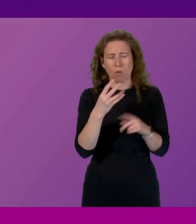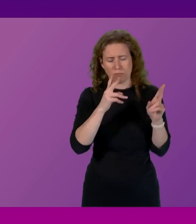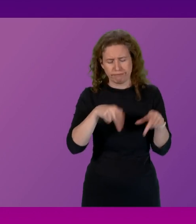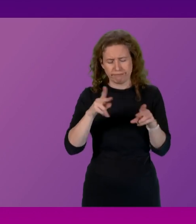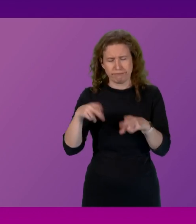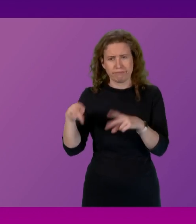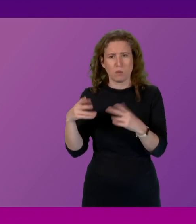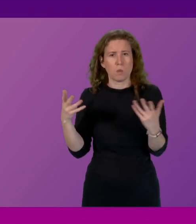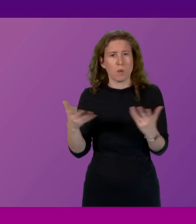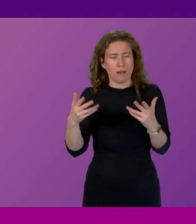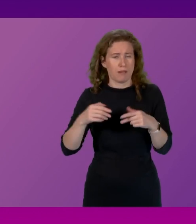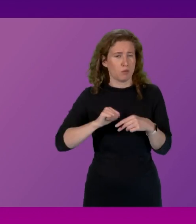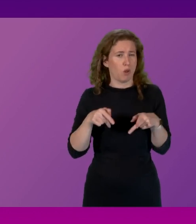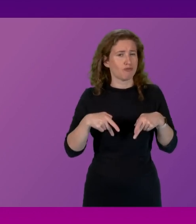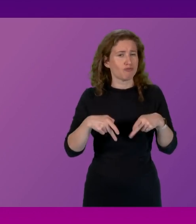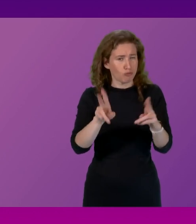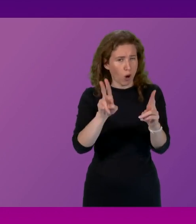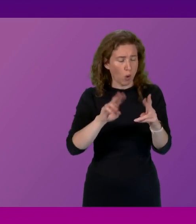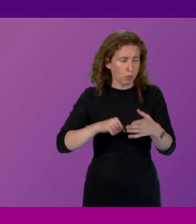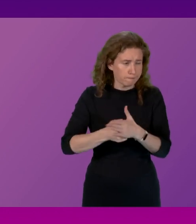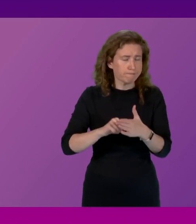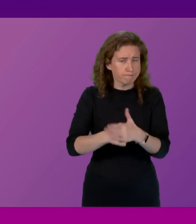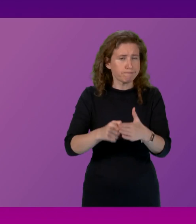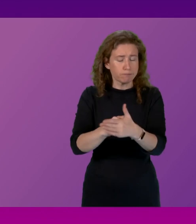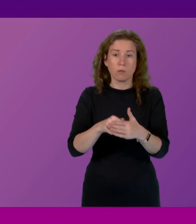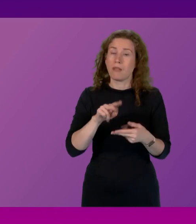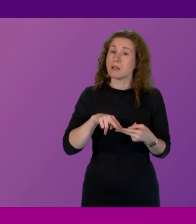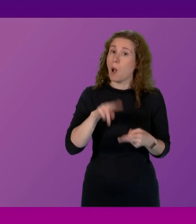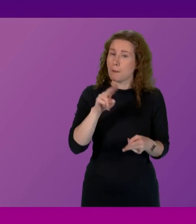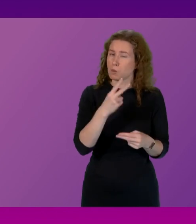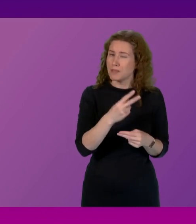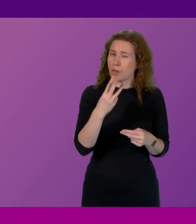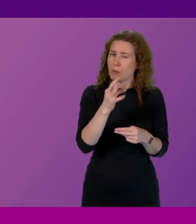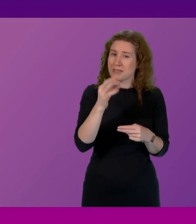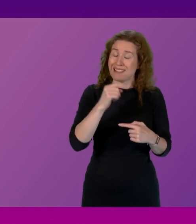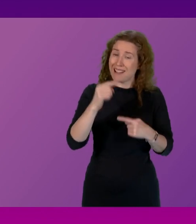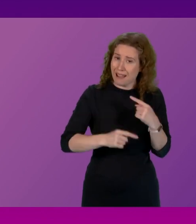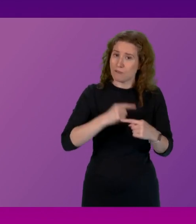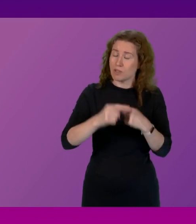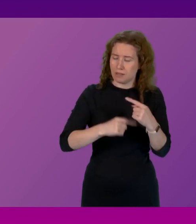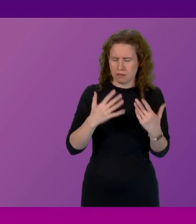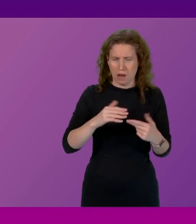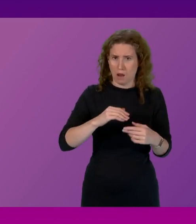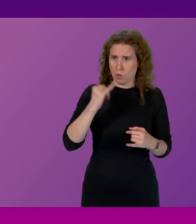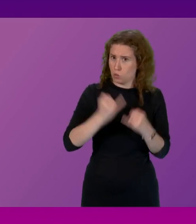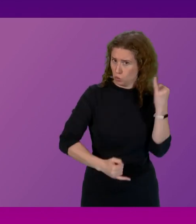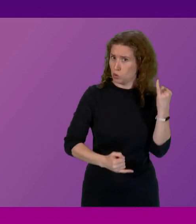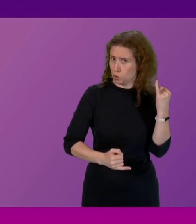That number has increased by 23 per cent, year on year, and it is at its highest level since 2016.